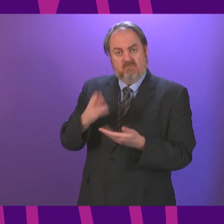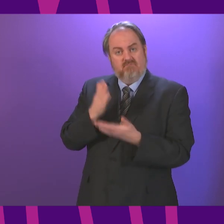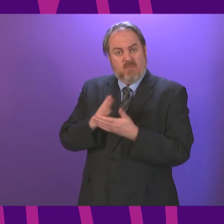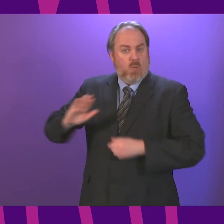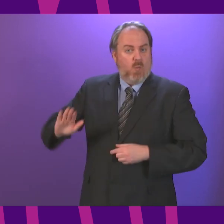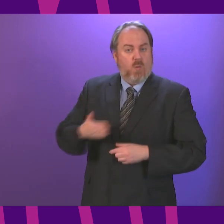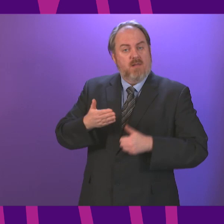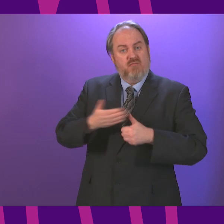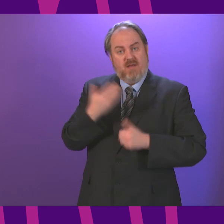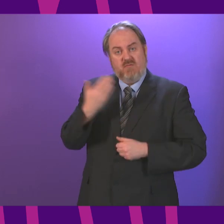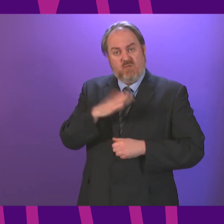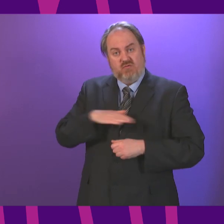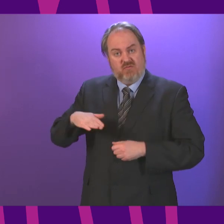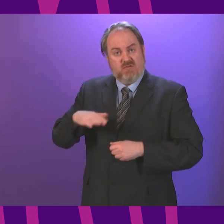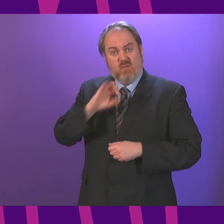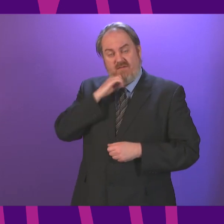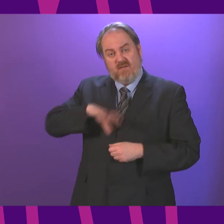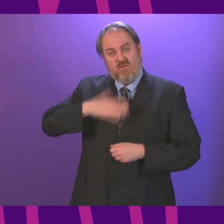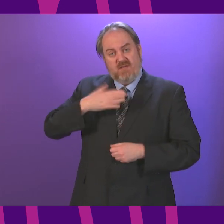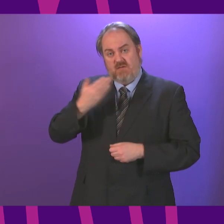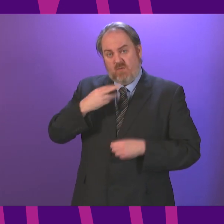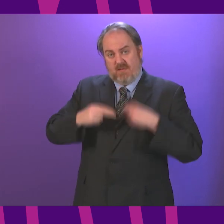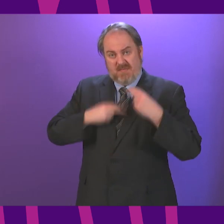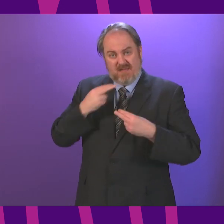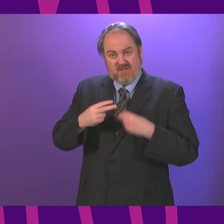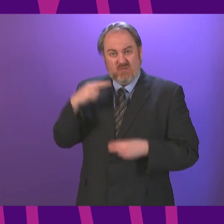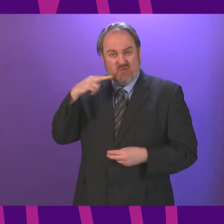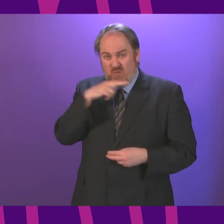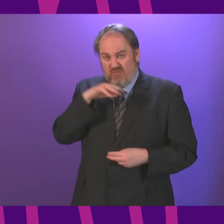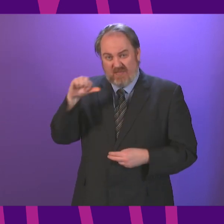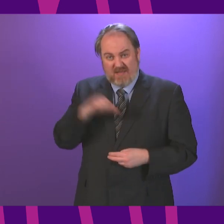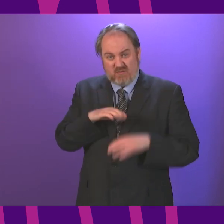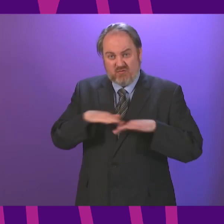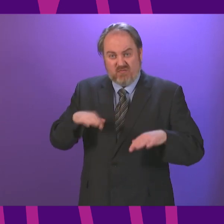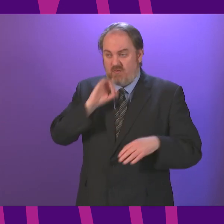children, which will benefit 200,000 children, and £100 million in pandemic relief payments